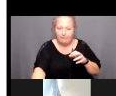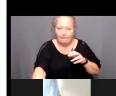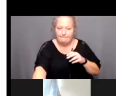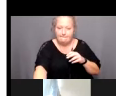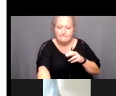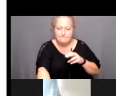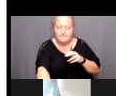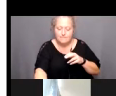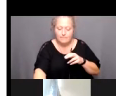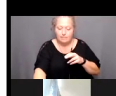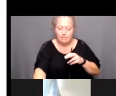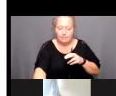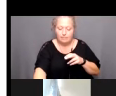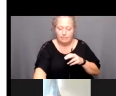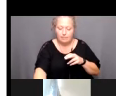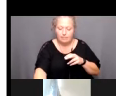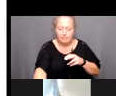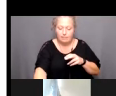anything that can help us.